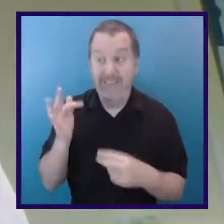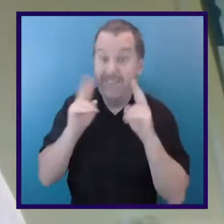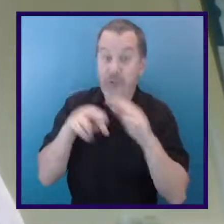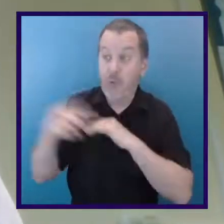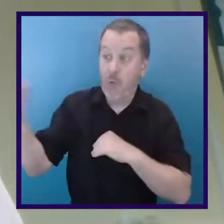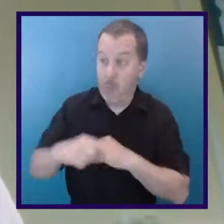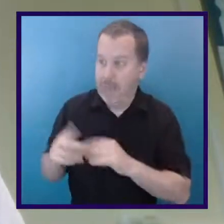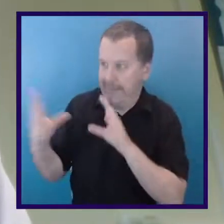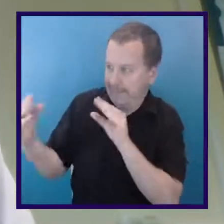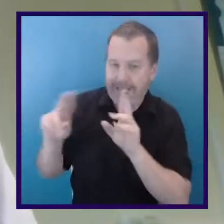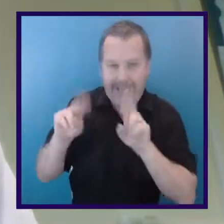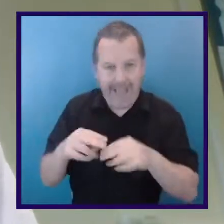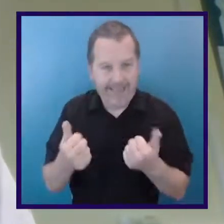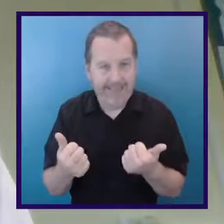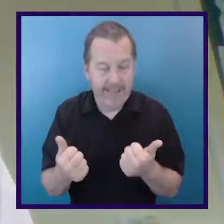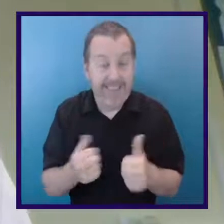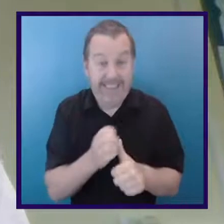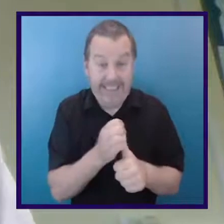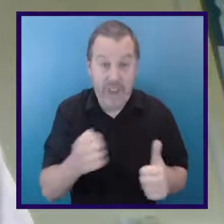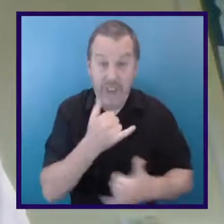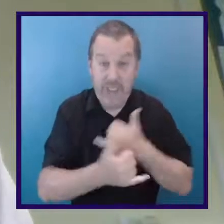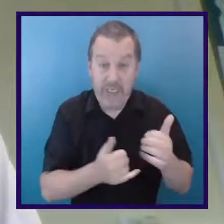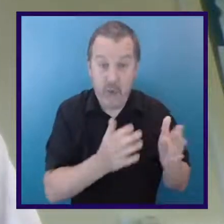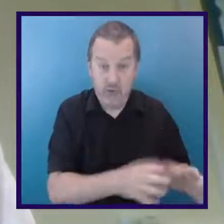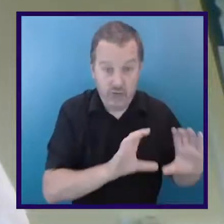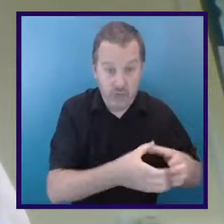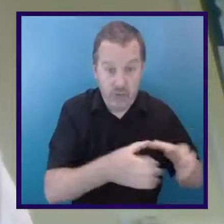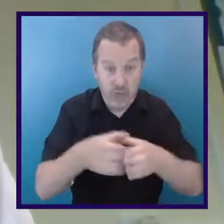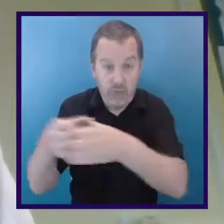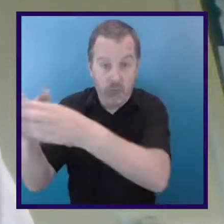to actually welcome our visitors, and learning, actually every class of the year group to